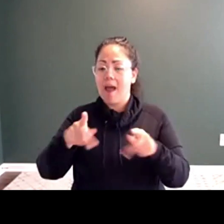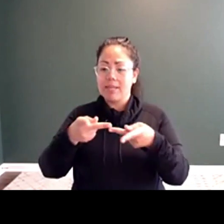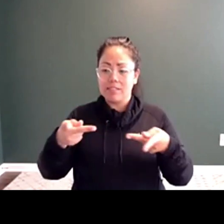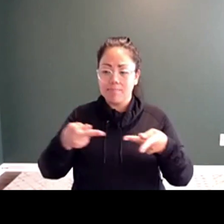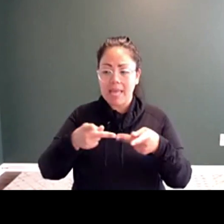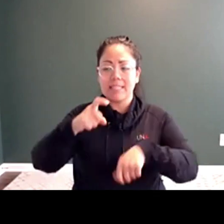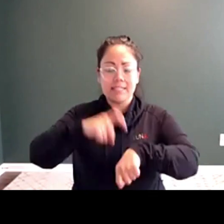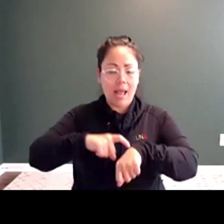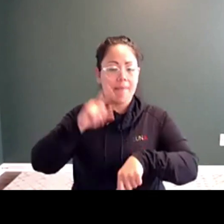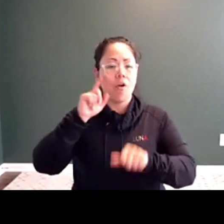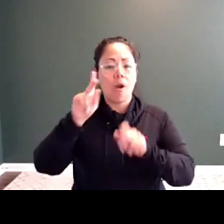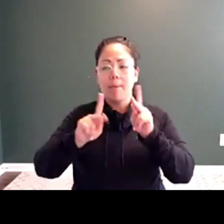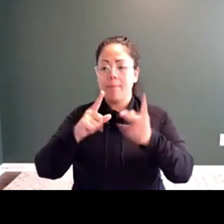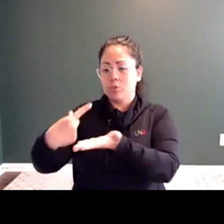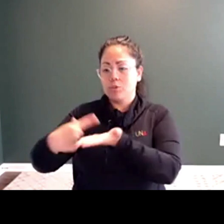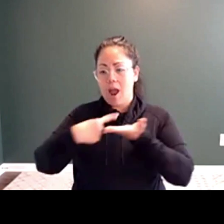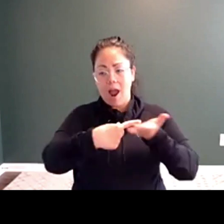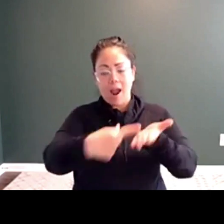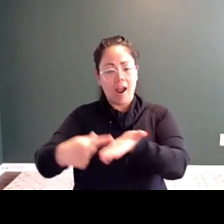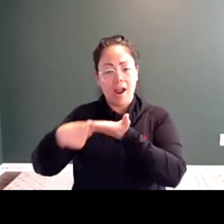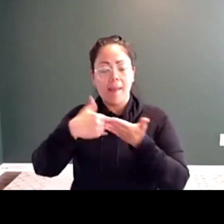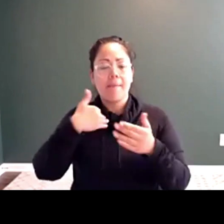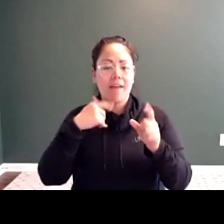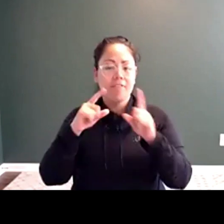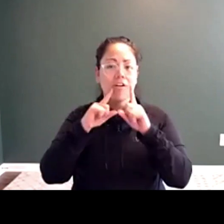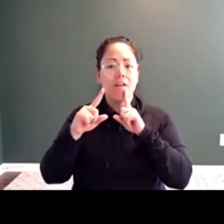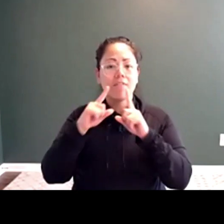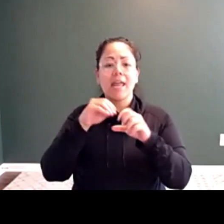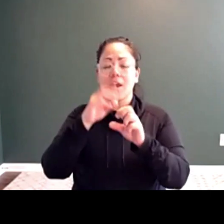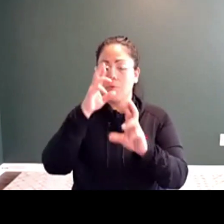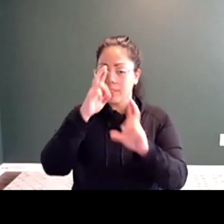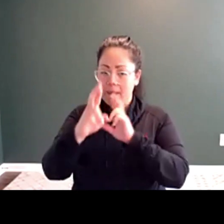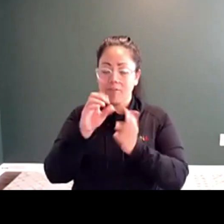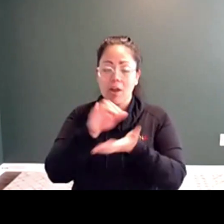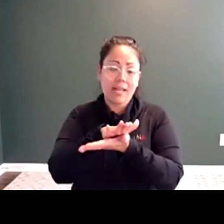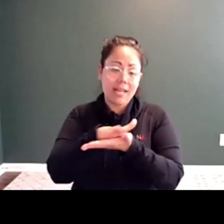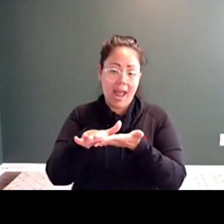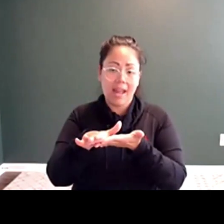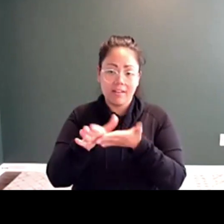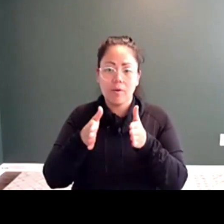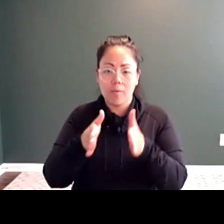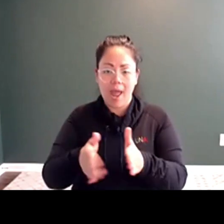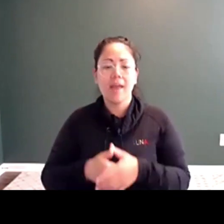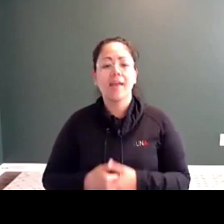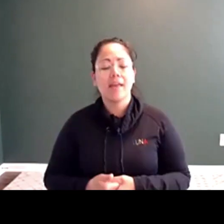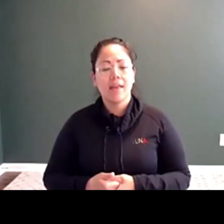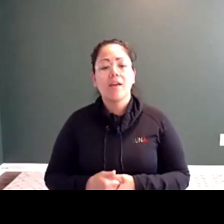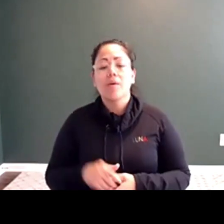where people can talk about it and have conversations in a respectful, kind way. You know, if any of us are not going